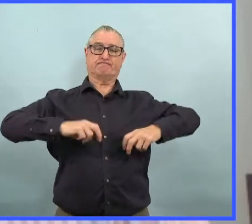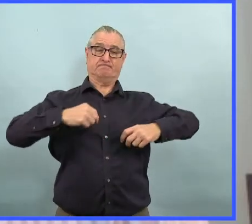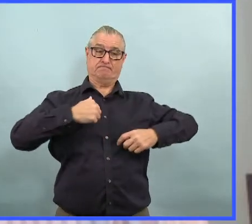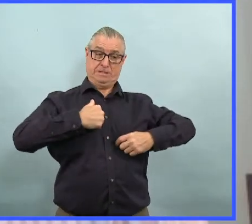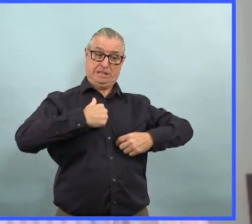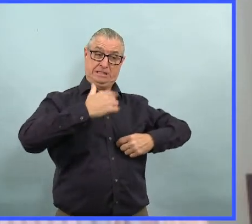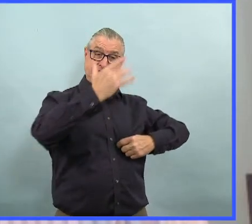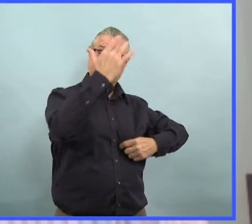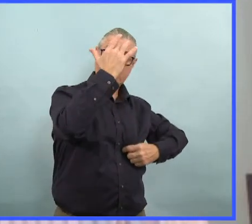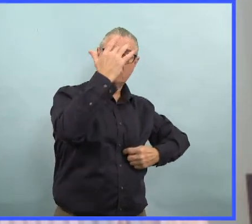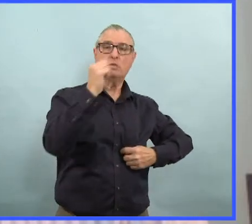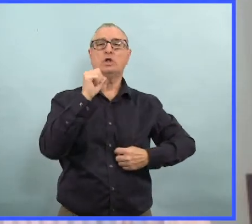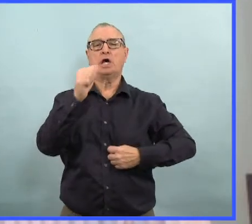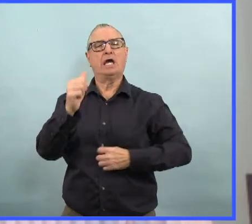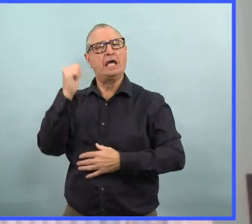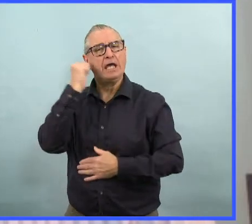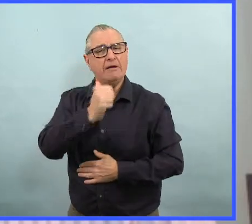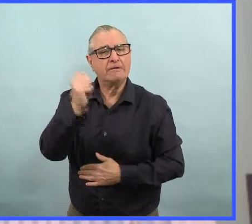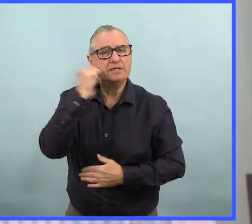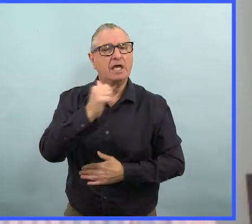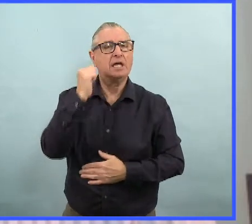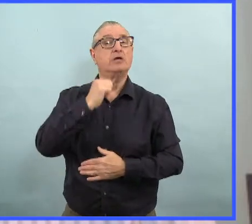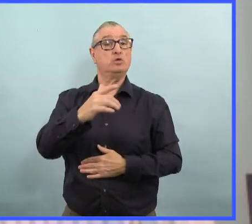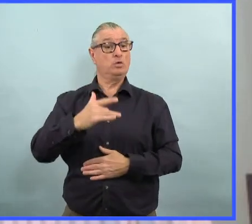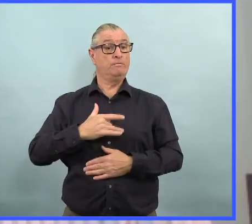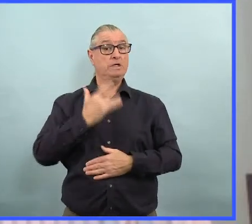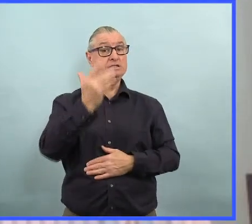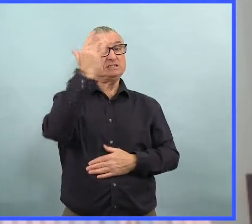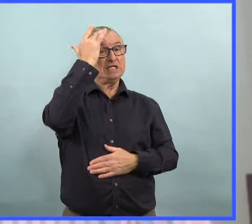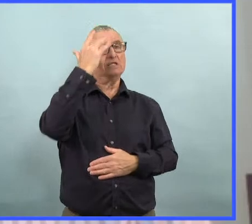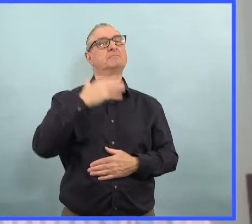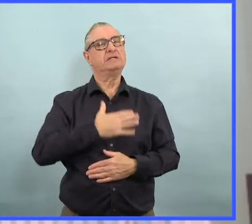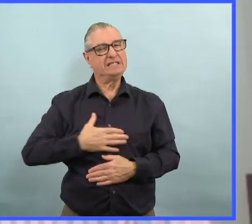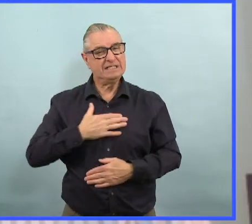notify those contacts and we want them to be extra vigilant although everyone should